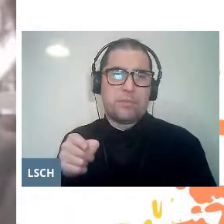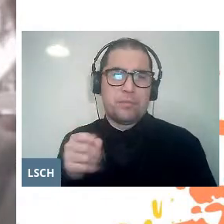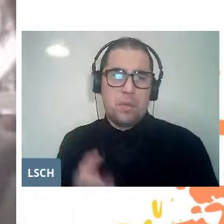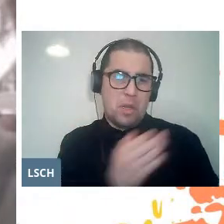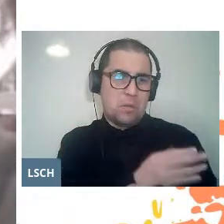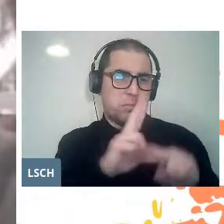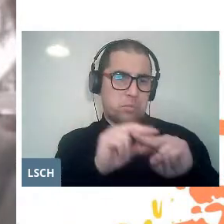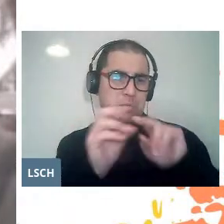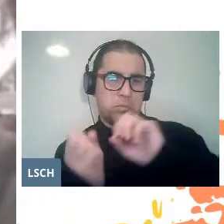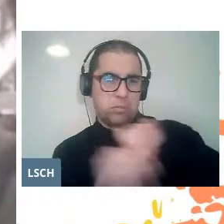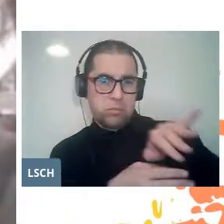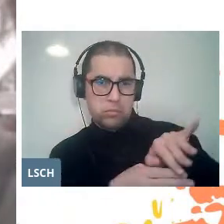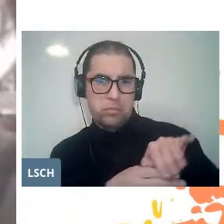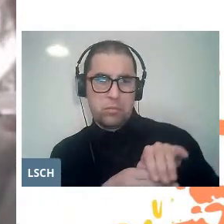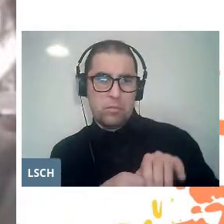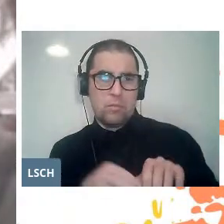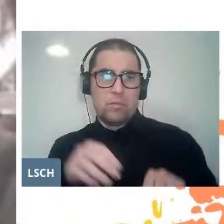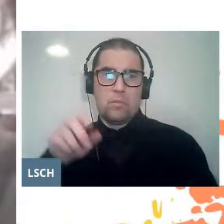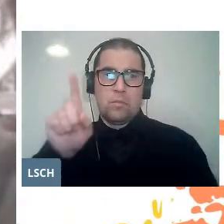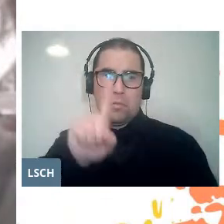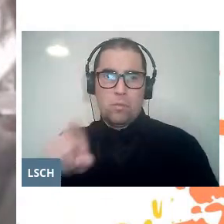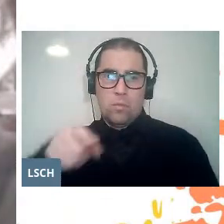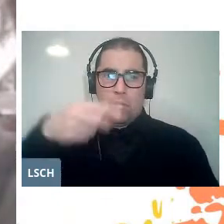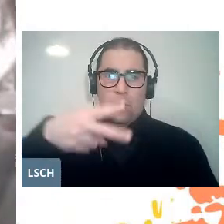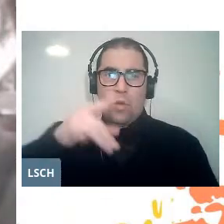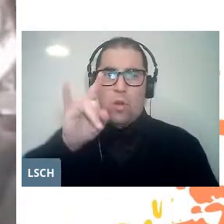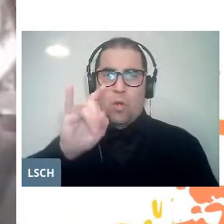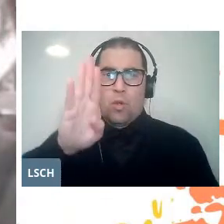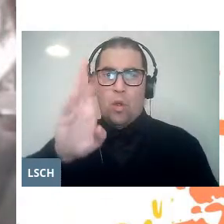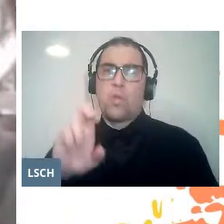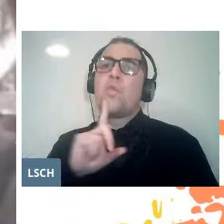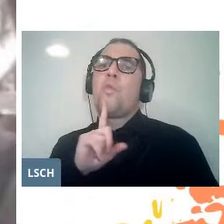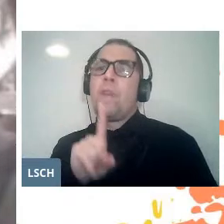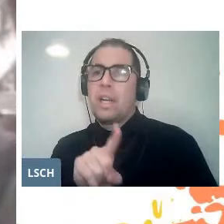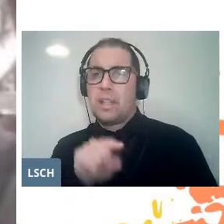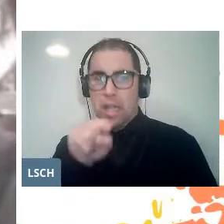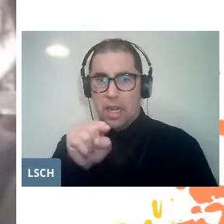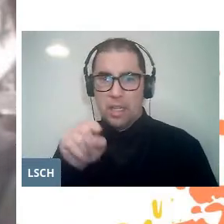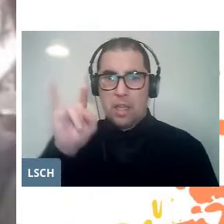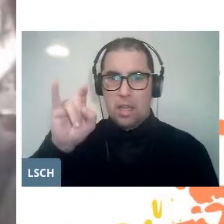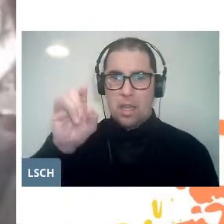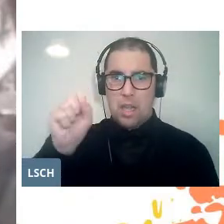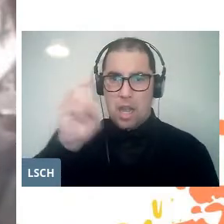was Franz Peter Schubert, Austrian composer who will represent